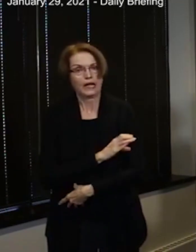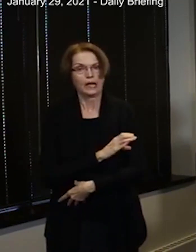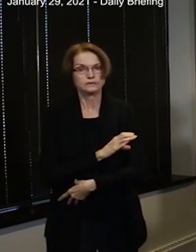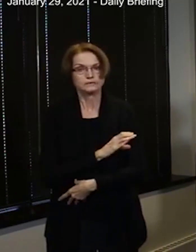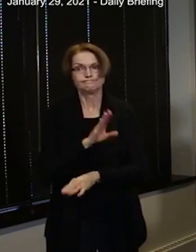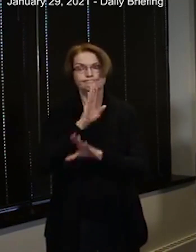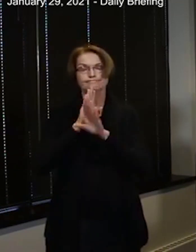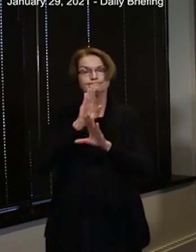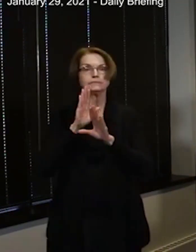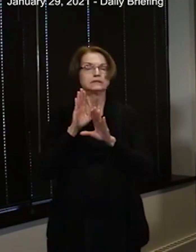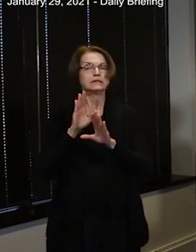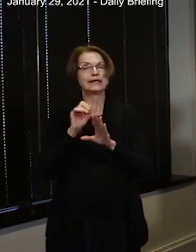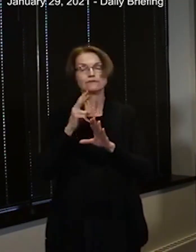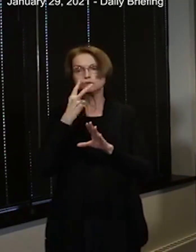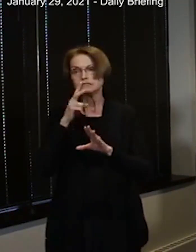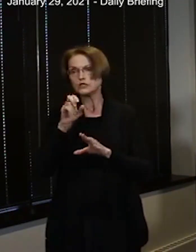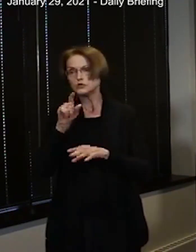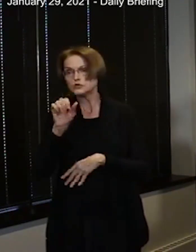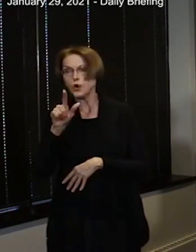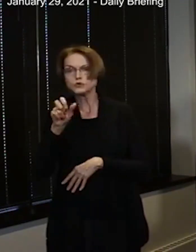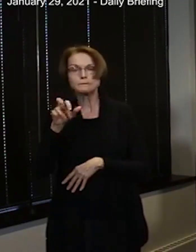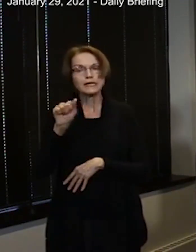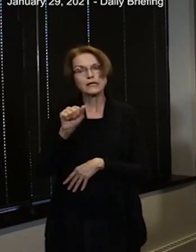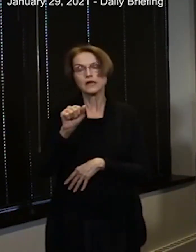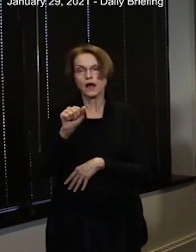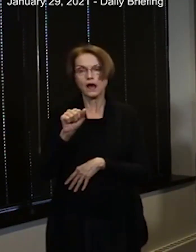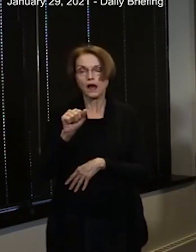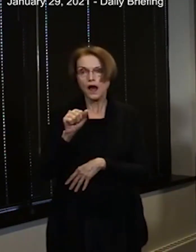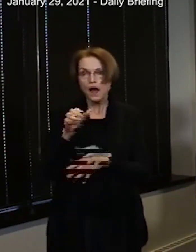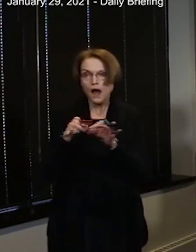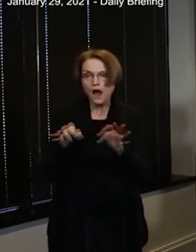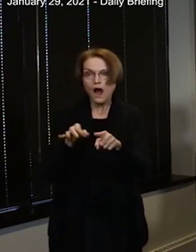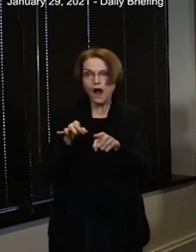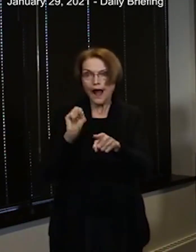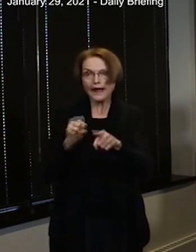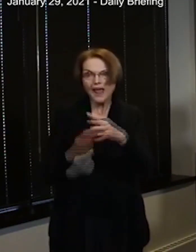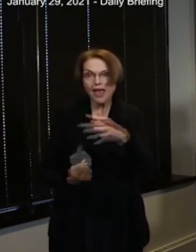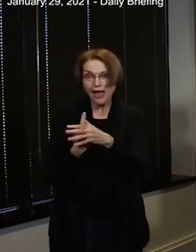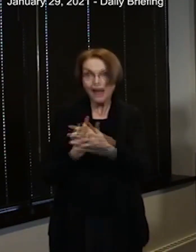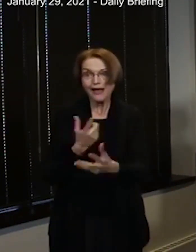THE WORKS FOR EVERYBODY SO IT DOES CAUSE SOME ISSUES WITH OUR CLINIC SO PLEASE IF YOU'VE SEEN THIS ON SOCIAL MEDIA YEAR